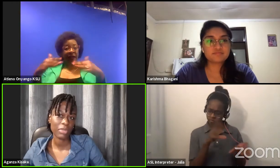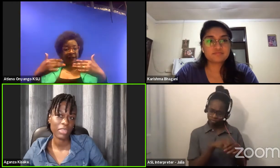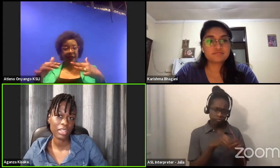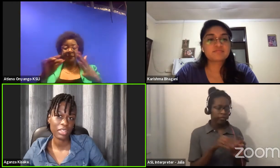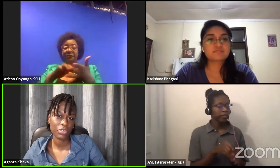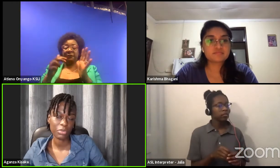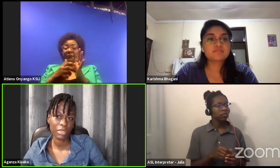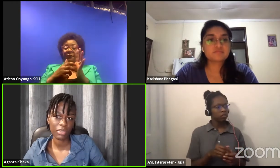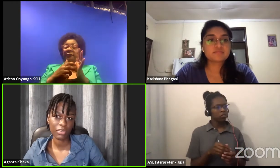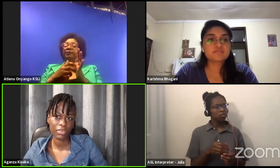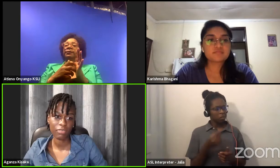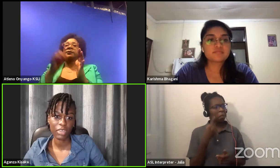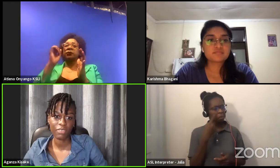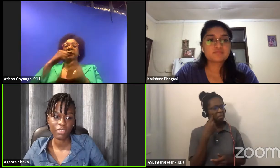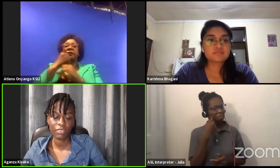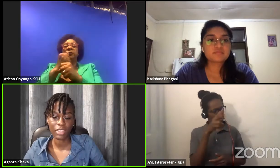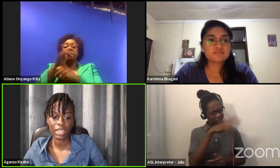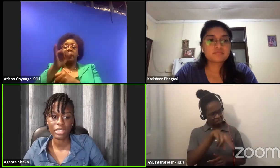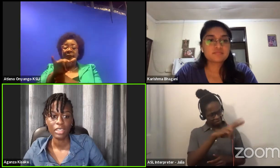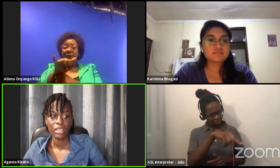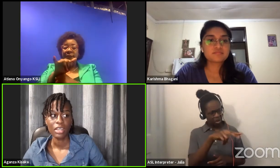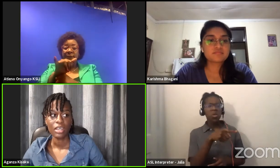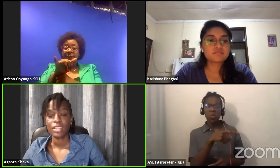and we think that you'd be a great fit with that."